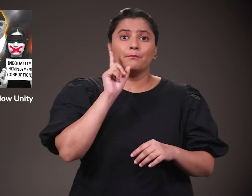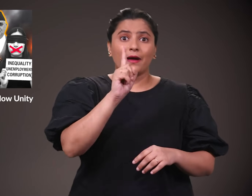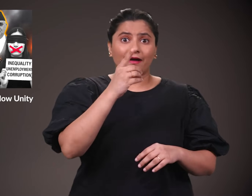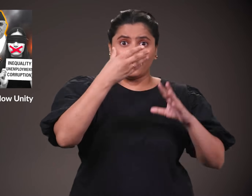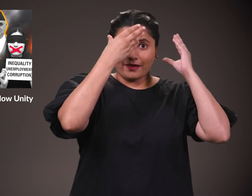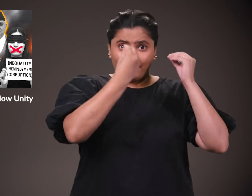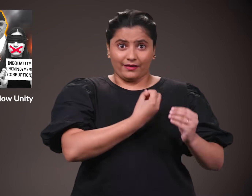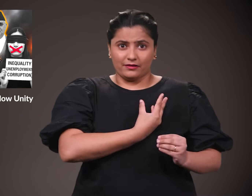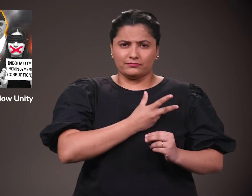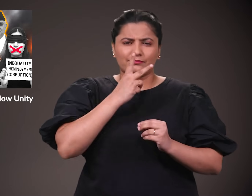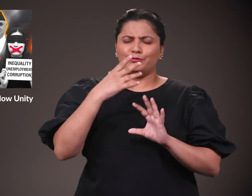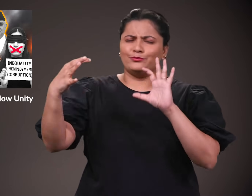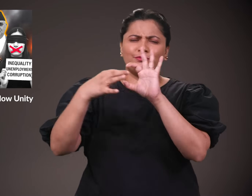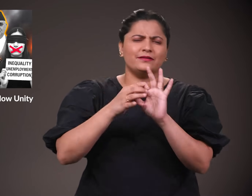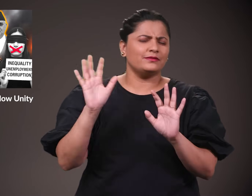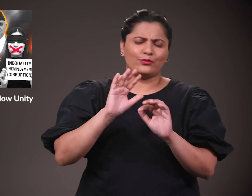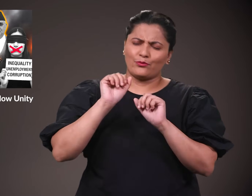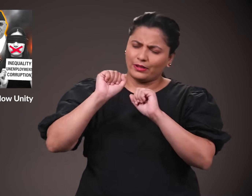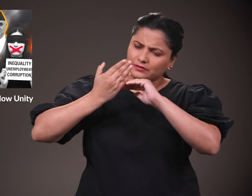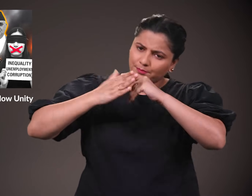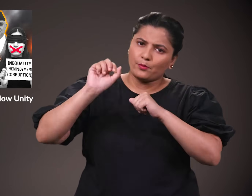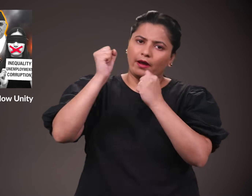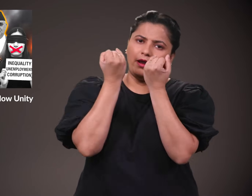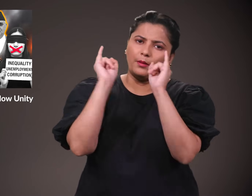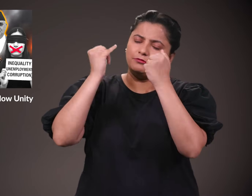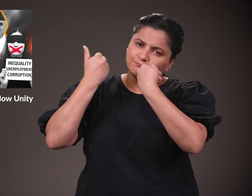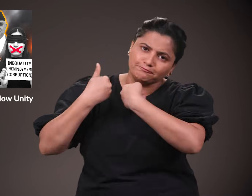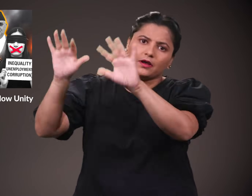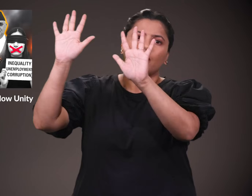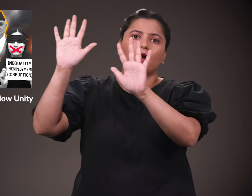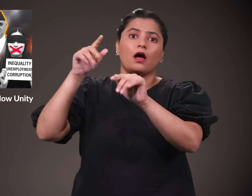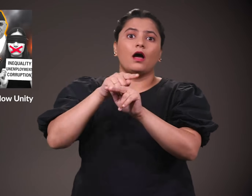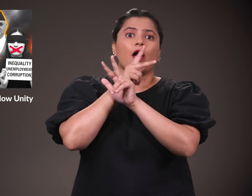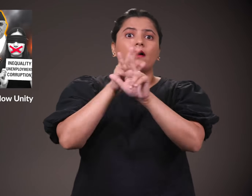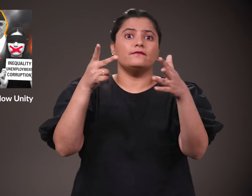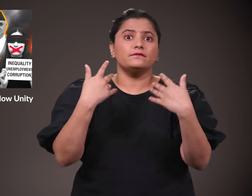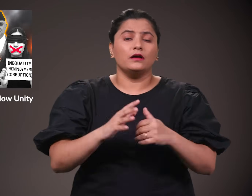But Jawaharlal Nehru rejected this proposal, saying Nepal must remain independent.